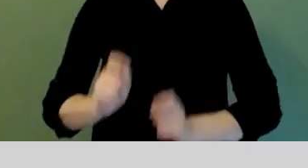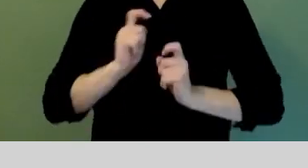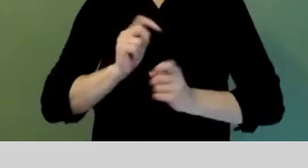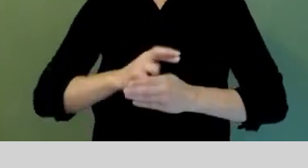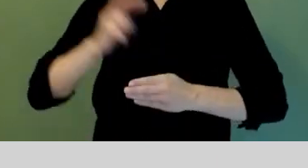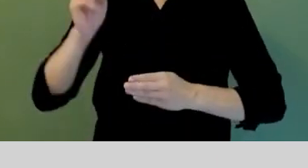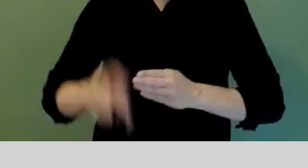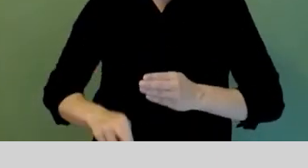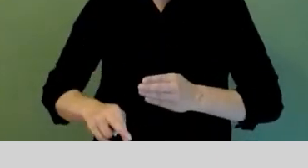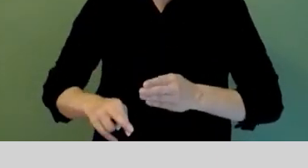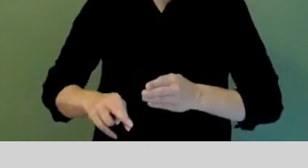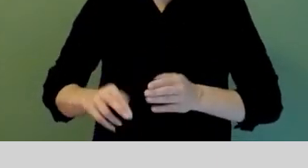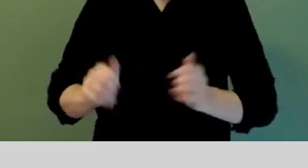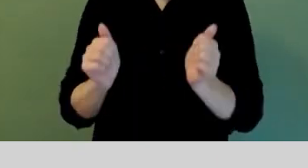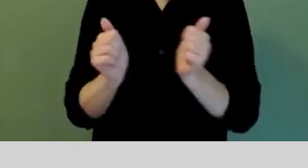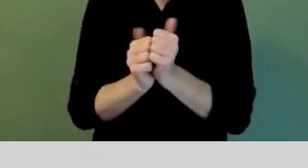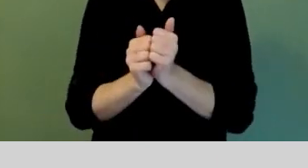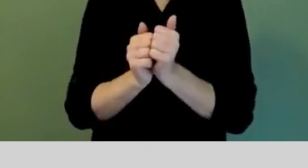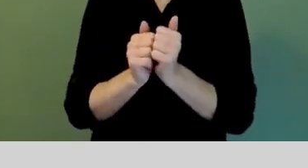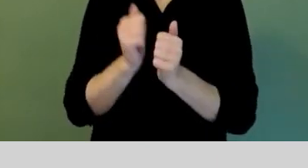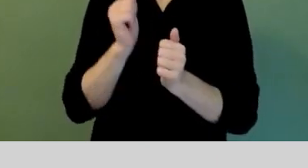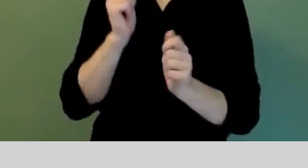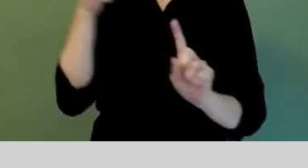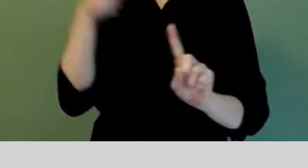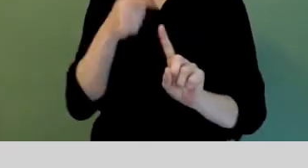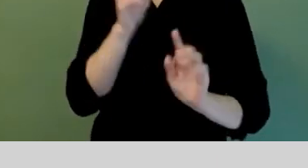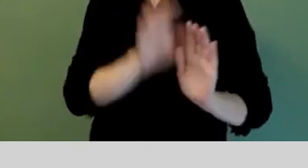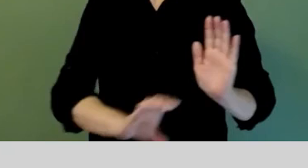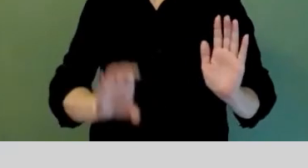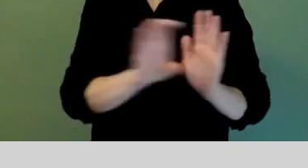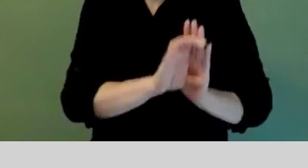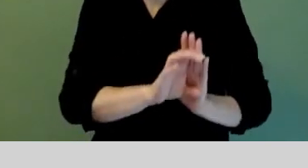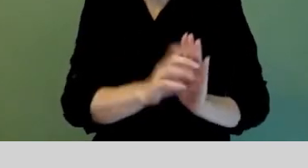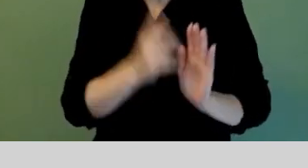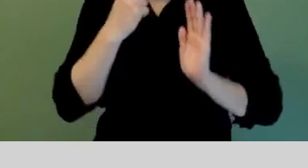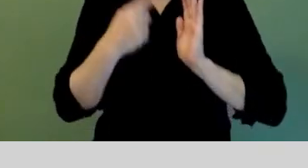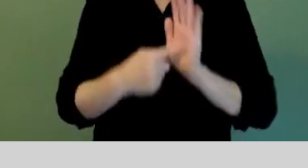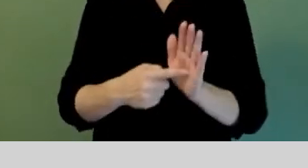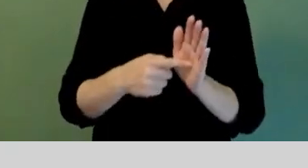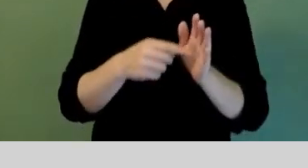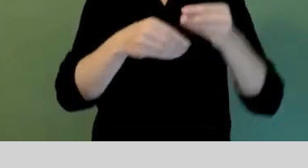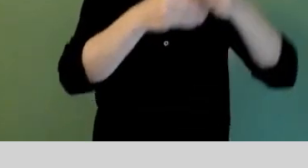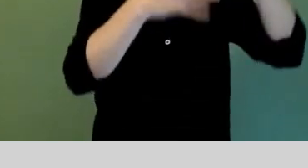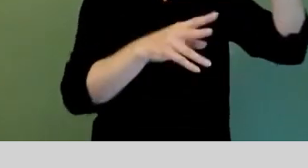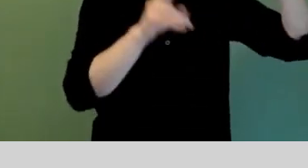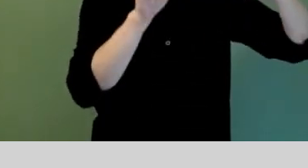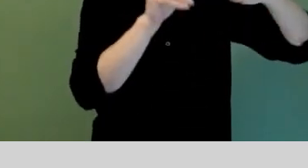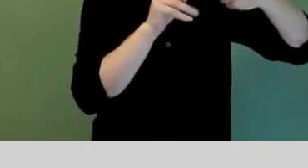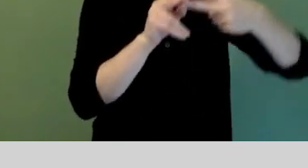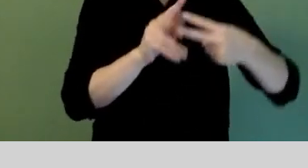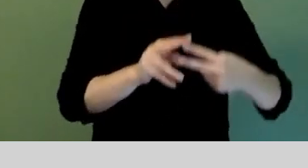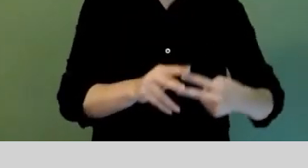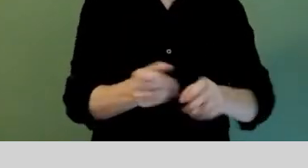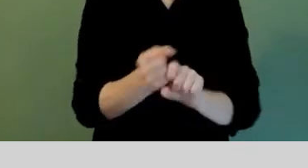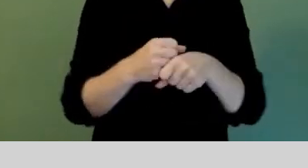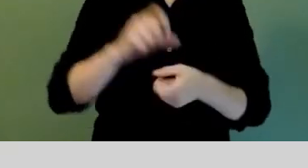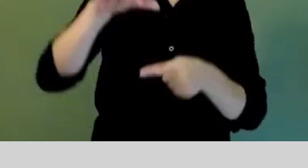with a set of characteristics, say a list of pairs of instant strings which are made up of lowercase words with no punctuation